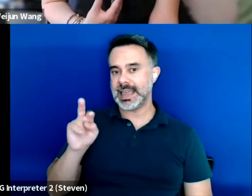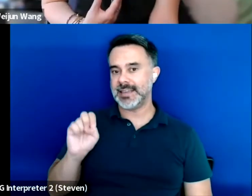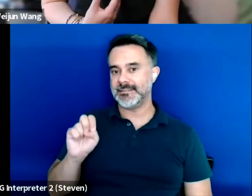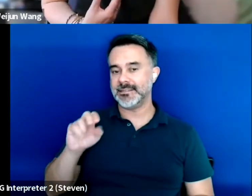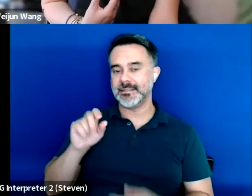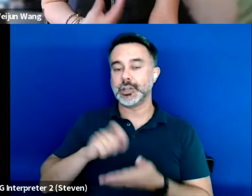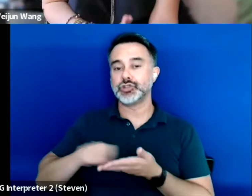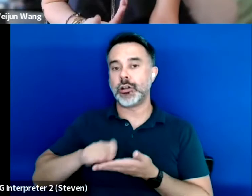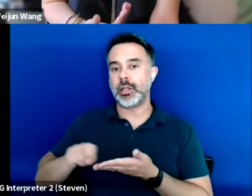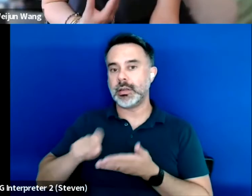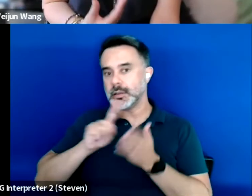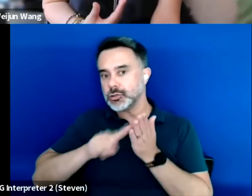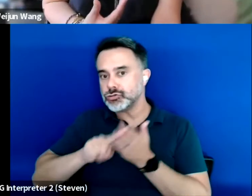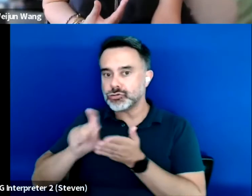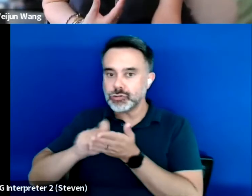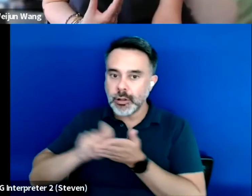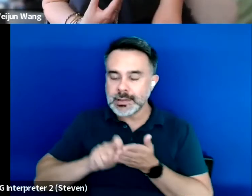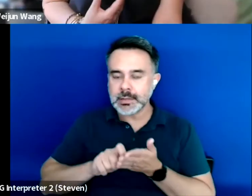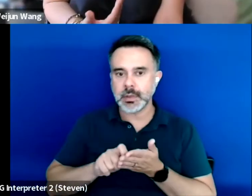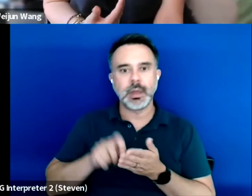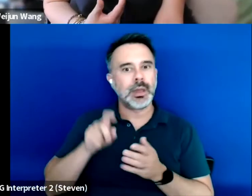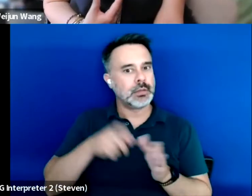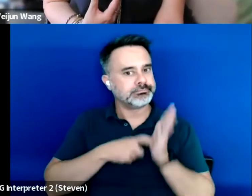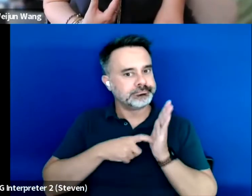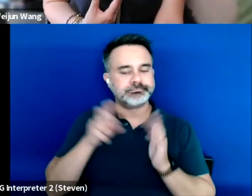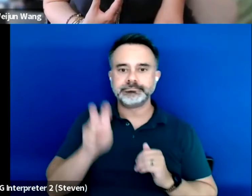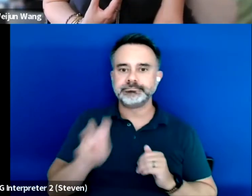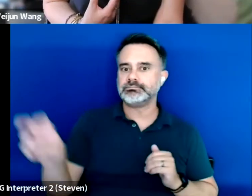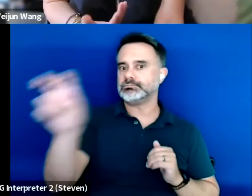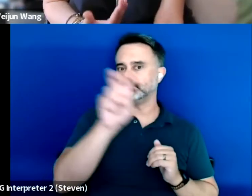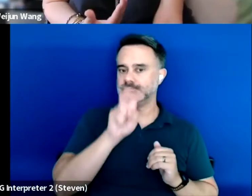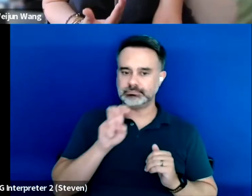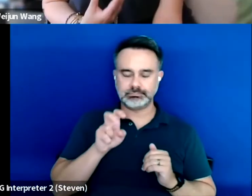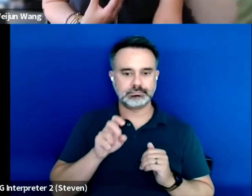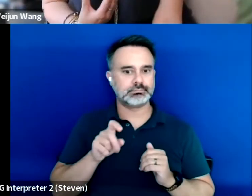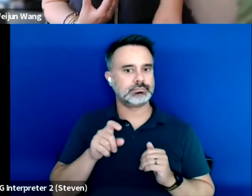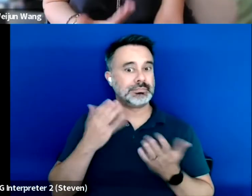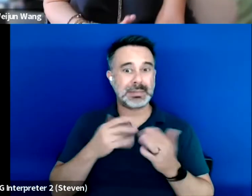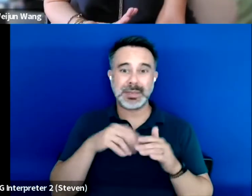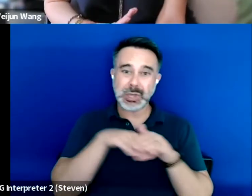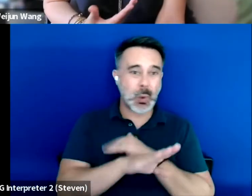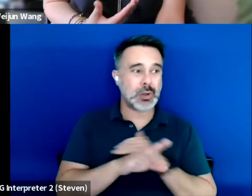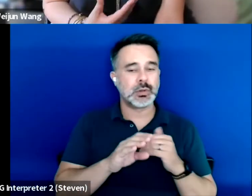in the workarounds that other journalists and writers and people